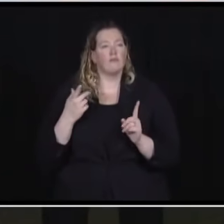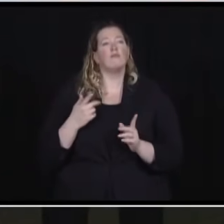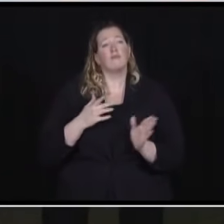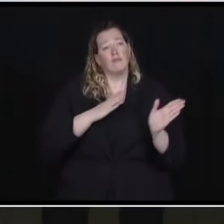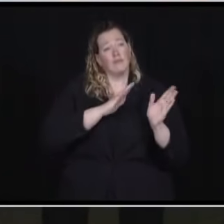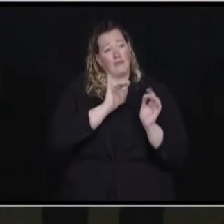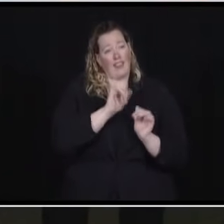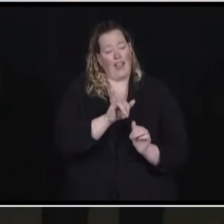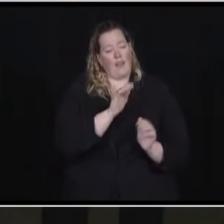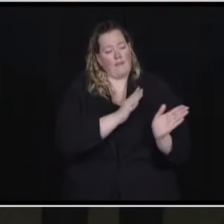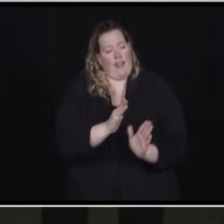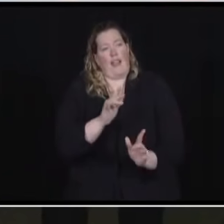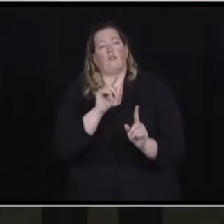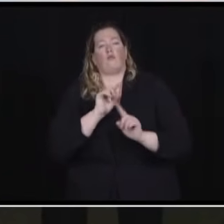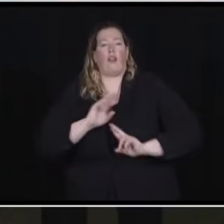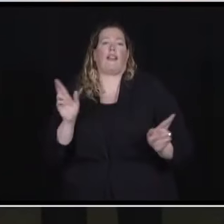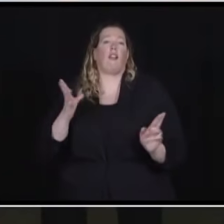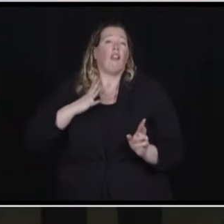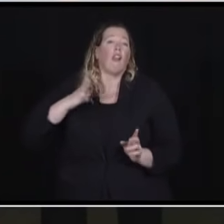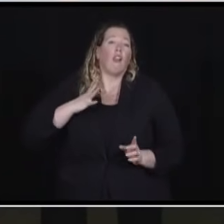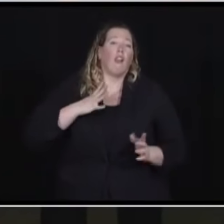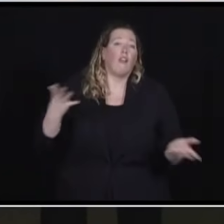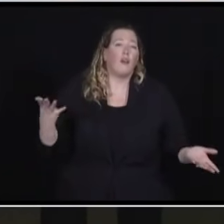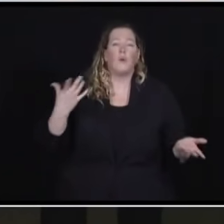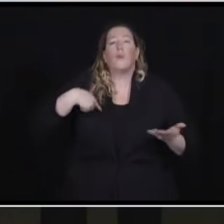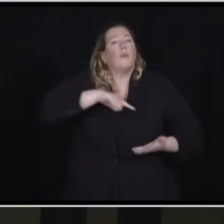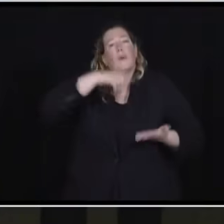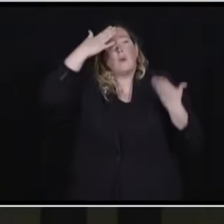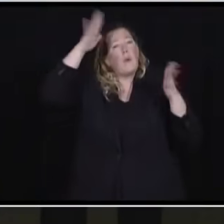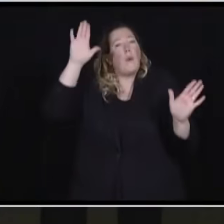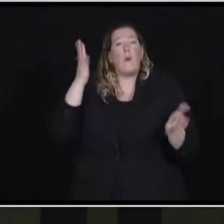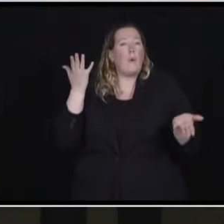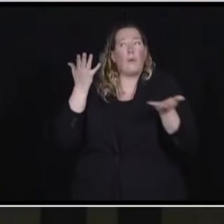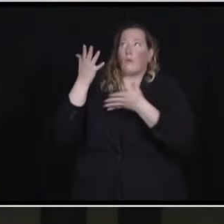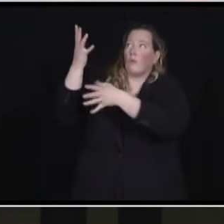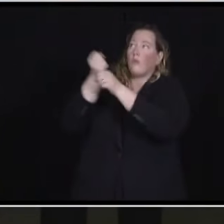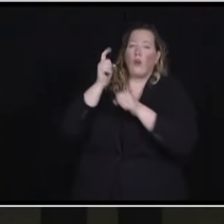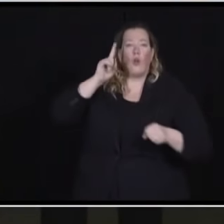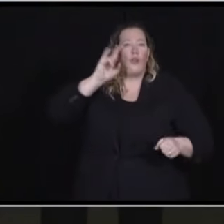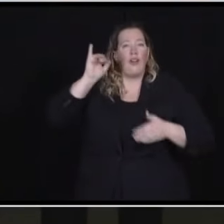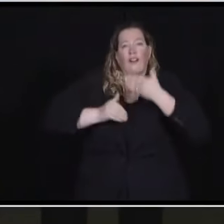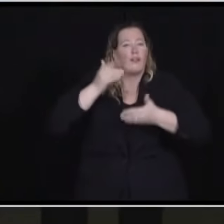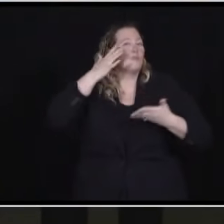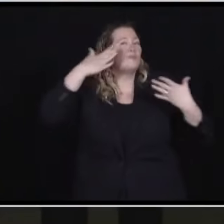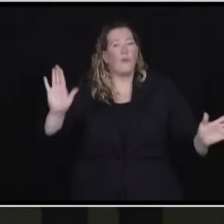Christmas to New Year's is always a bit more challenging no matter how dedicated you are getting ready.